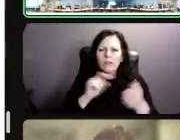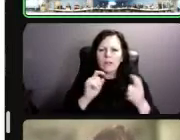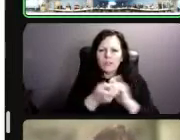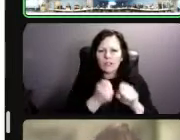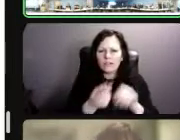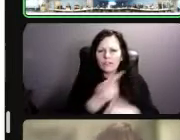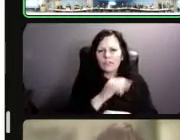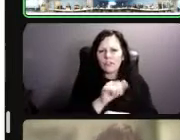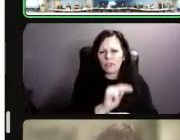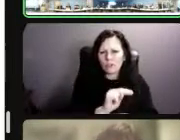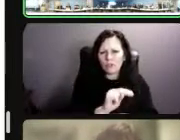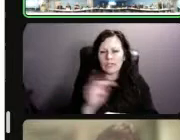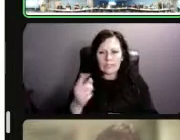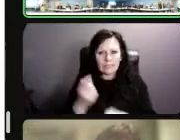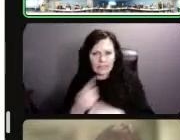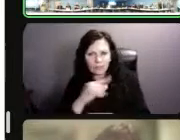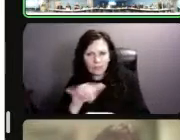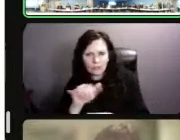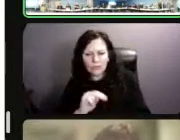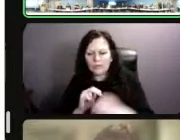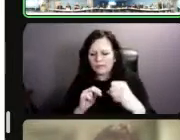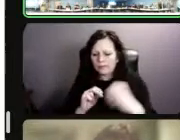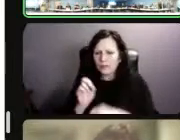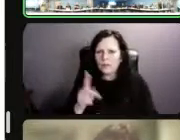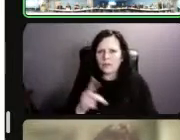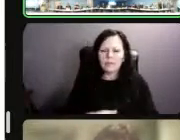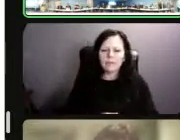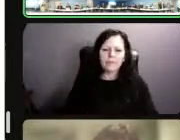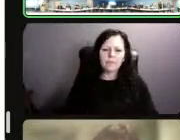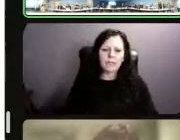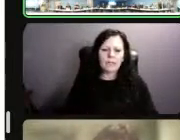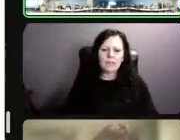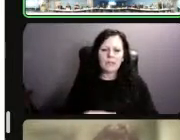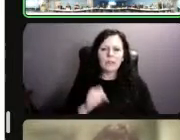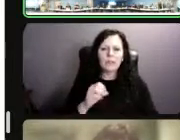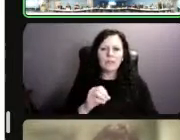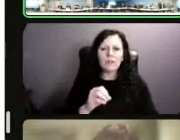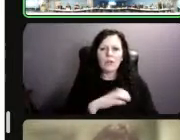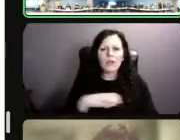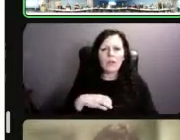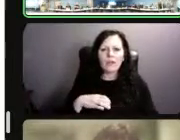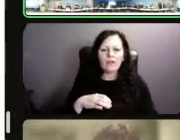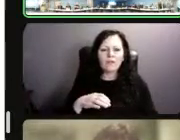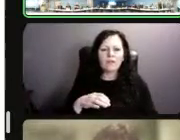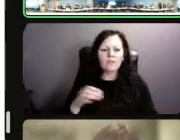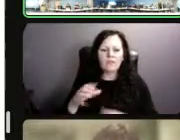THAT'S EXACTLY WHAT ANOTHER SIX POINT EIGHTY FIVE PERCENT WILL